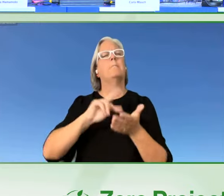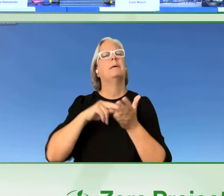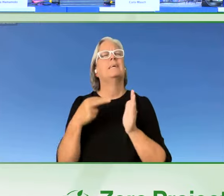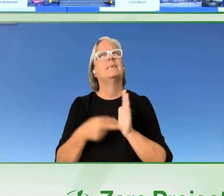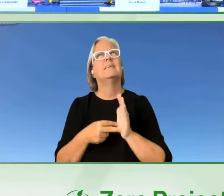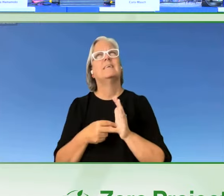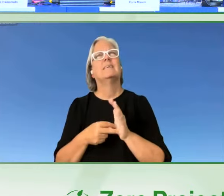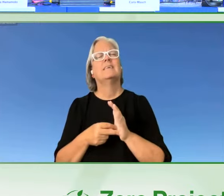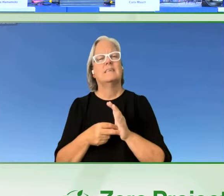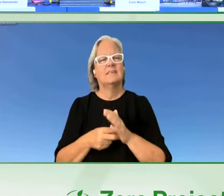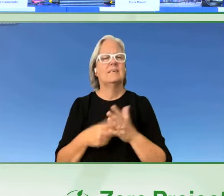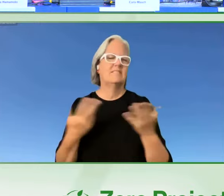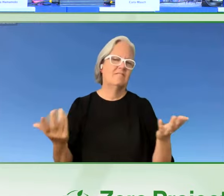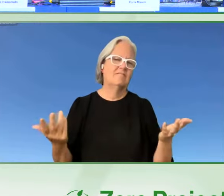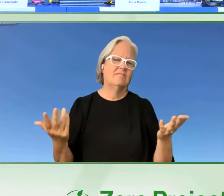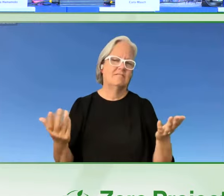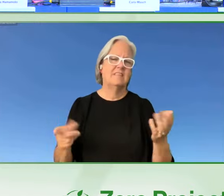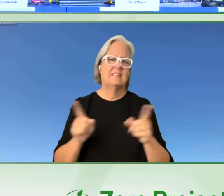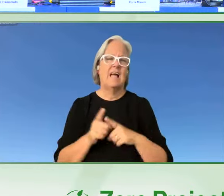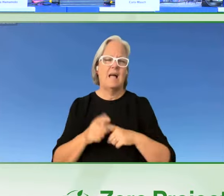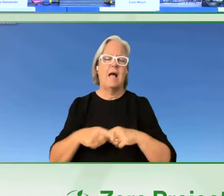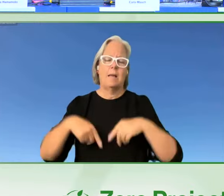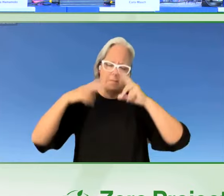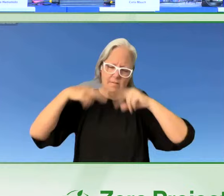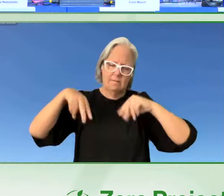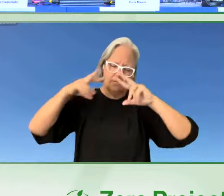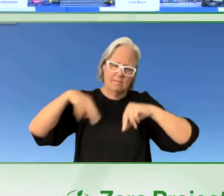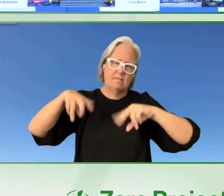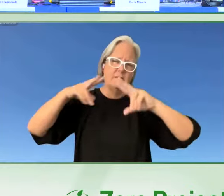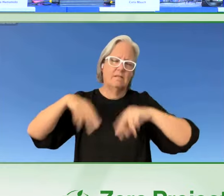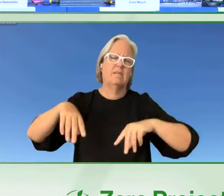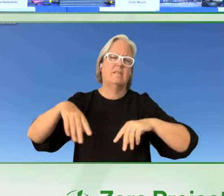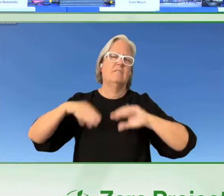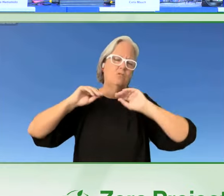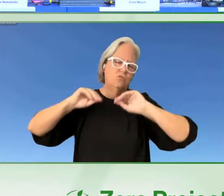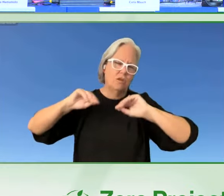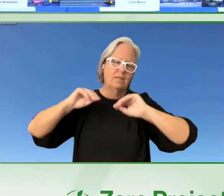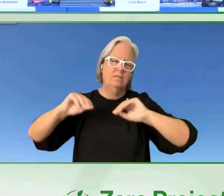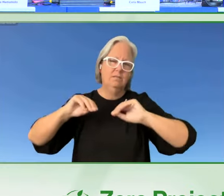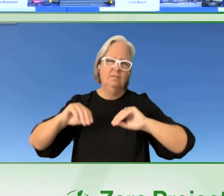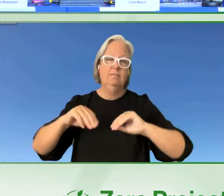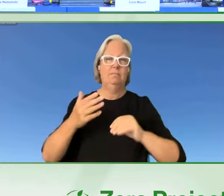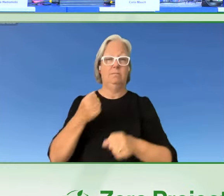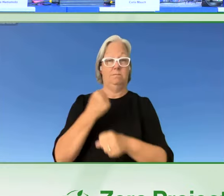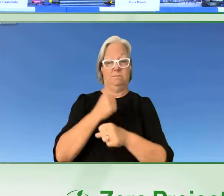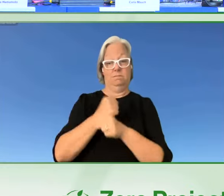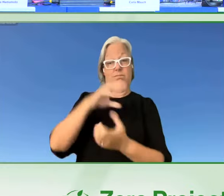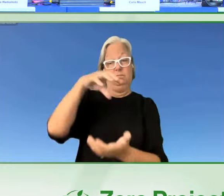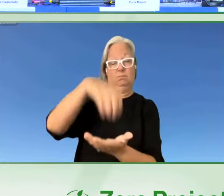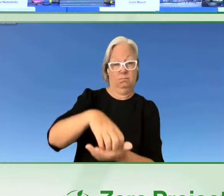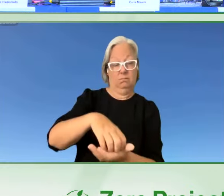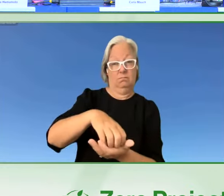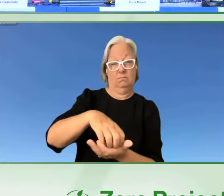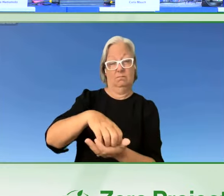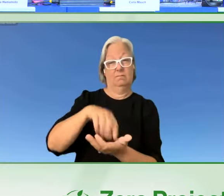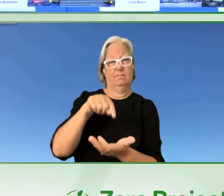to also expand disability education in your community, or invite infinite flow to perform